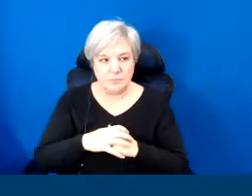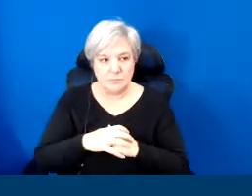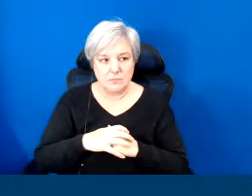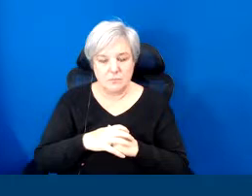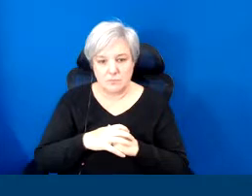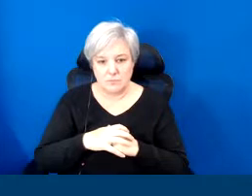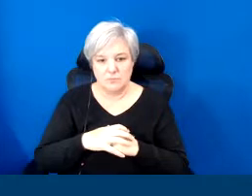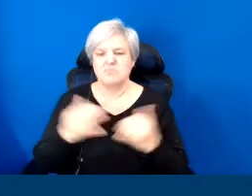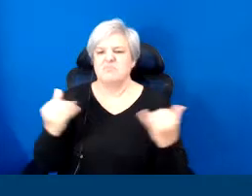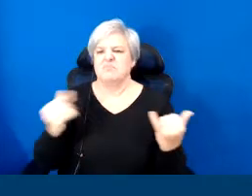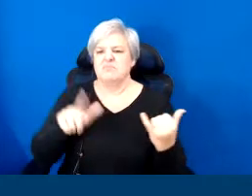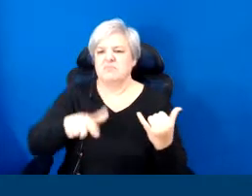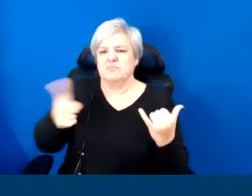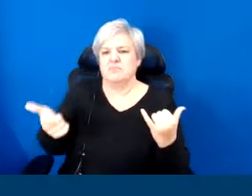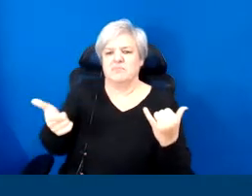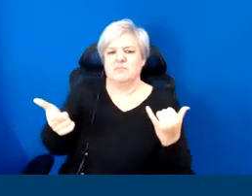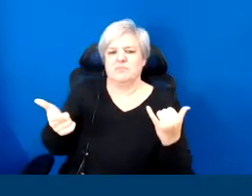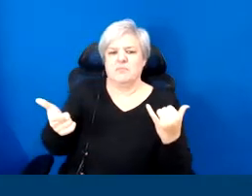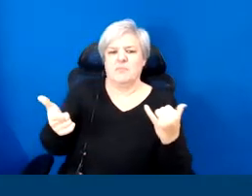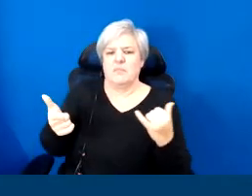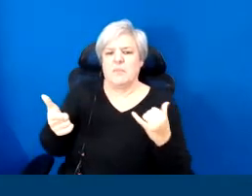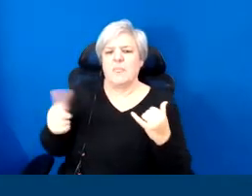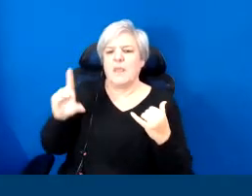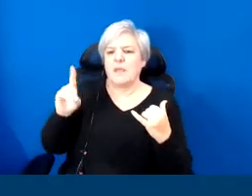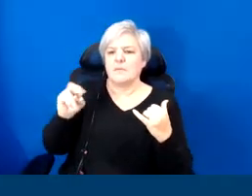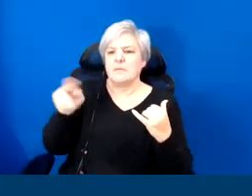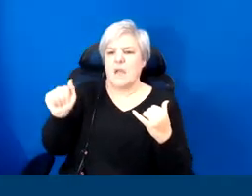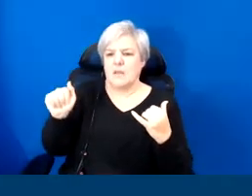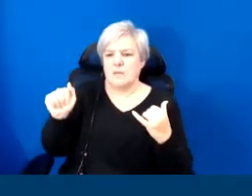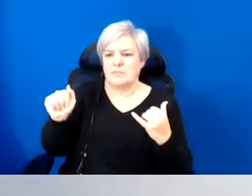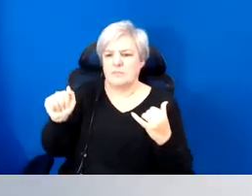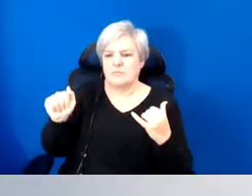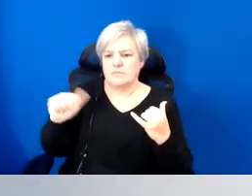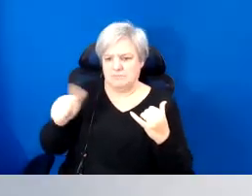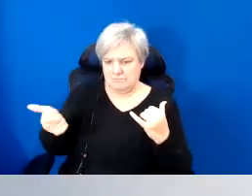So now I'm going to turn it over to my colleague, Donna Lutz.